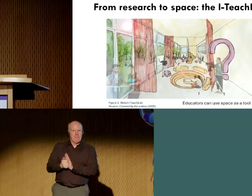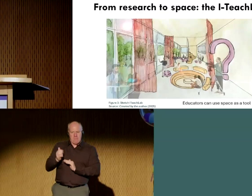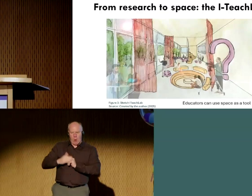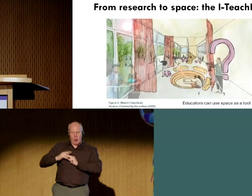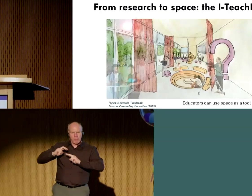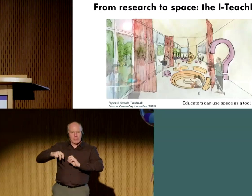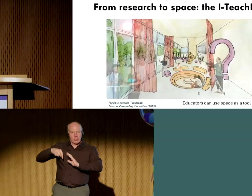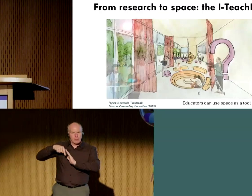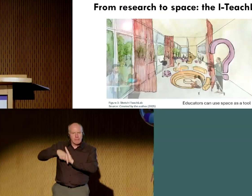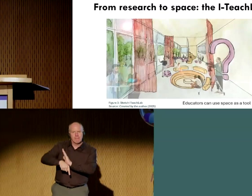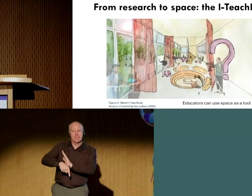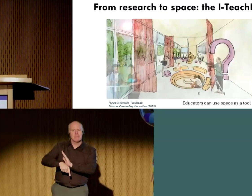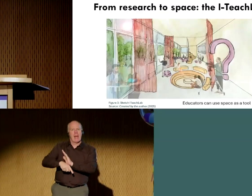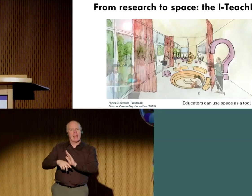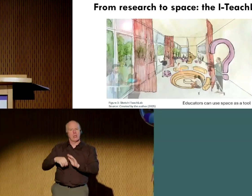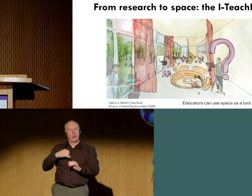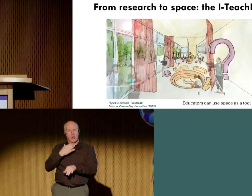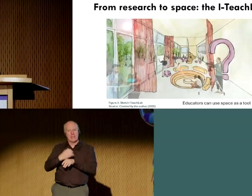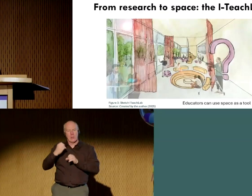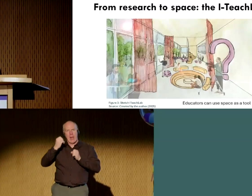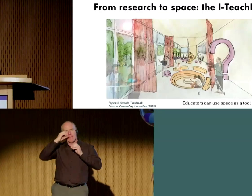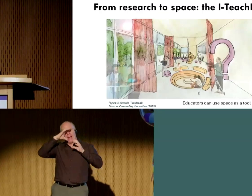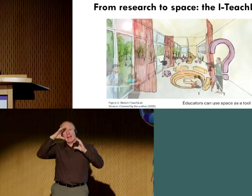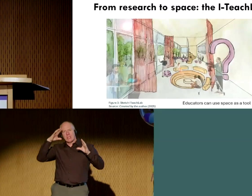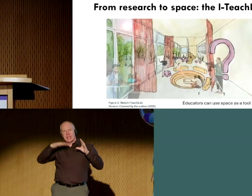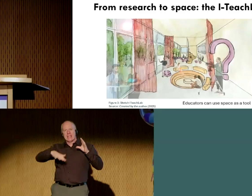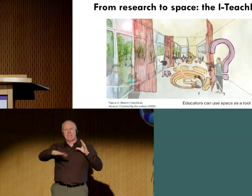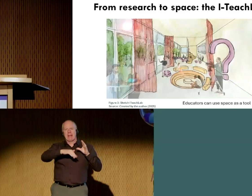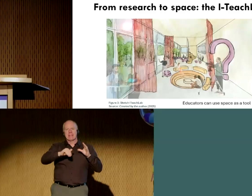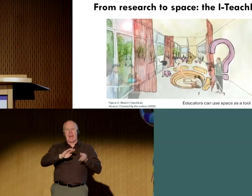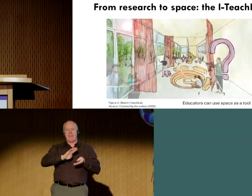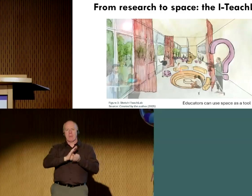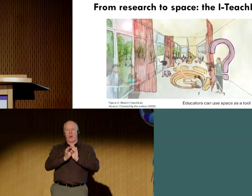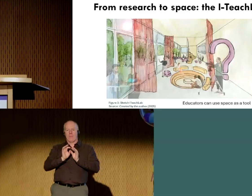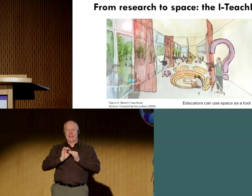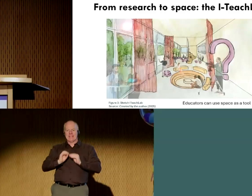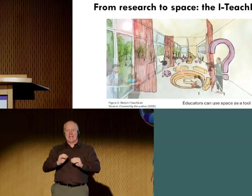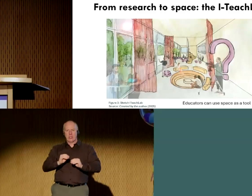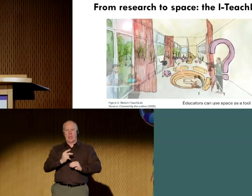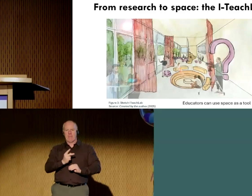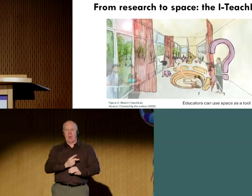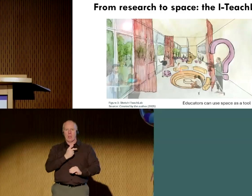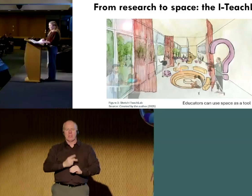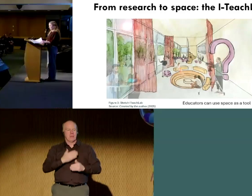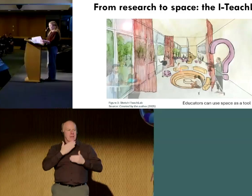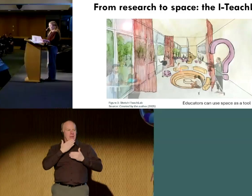above all keep imagining together how space can become a teaching partner. Thank you very much.